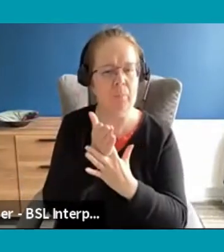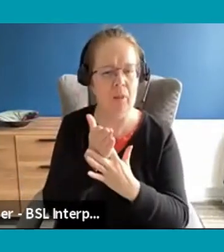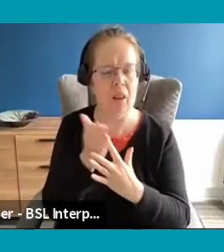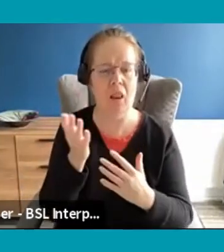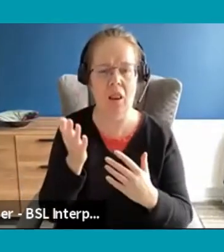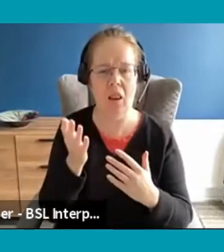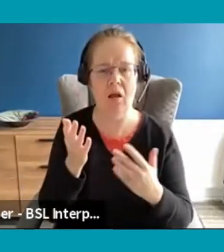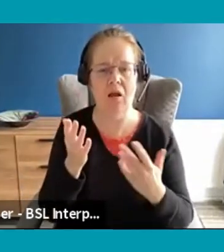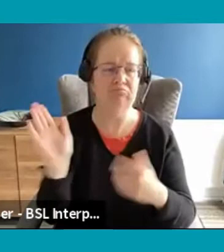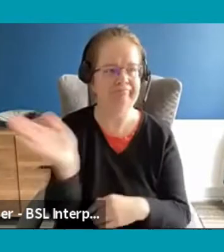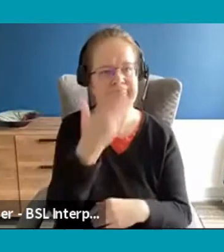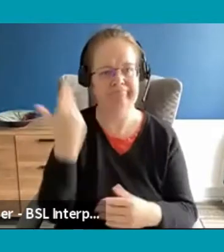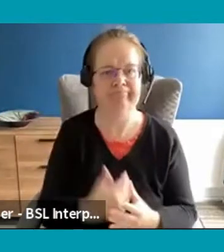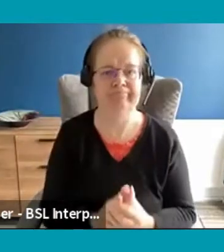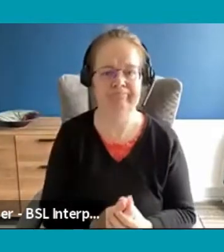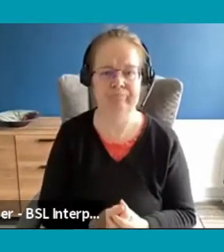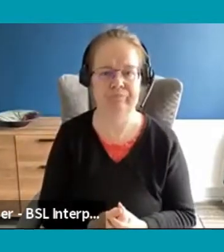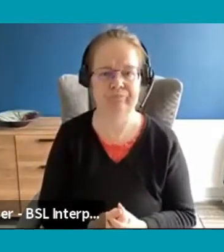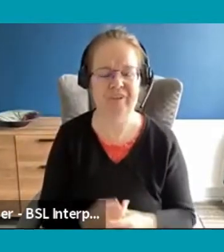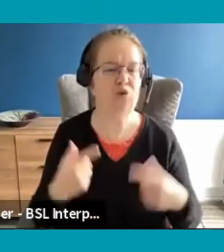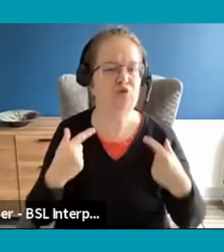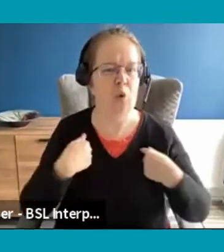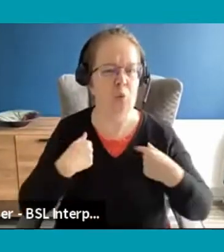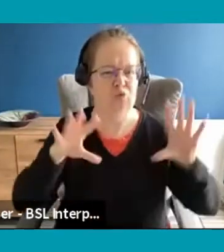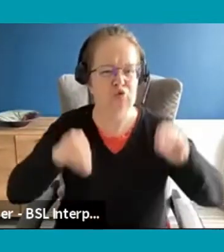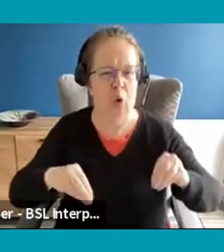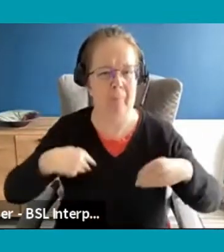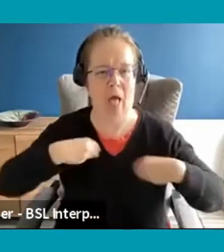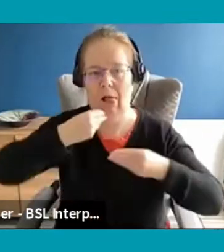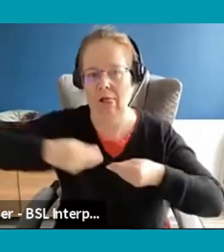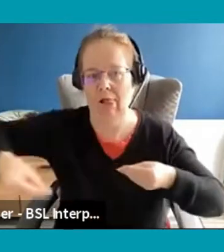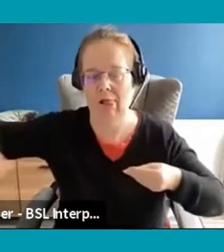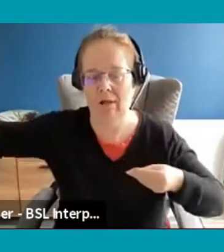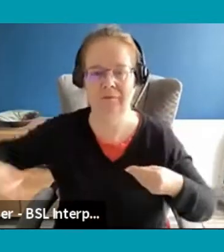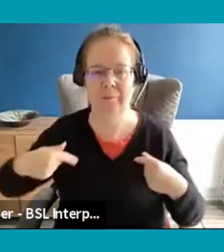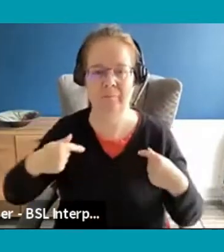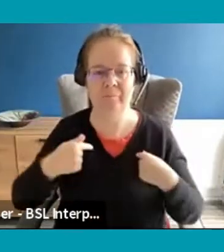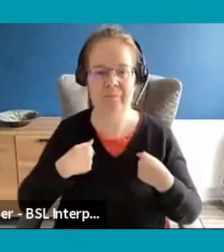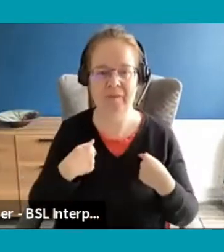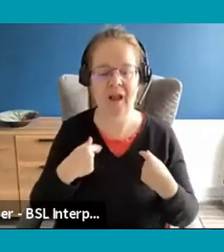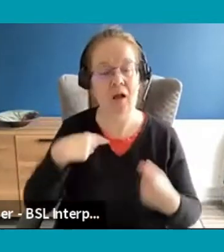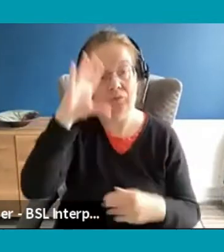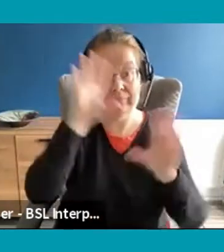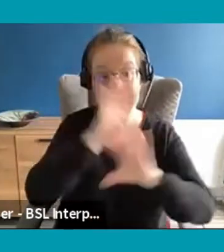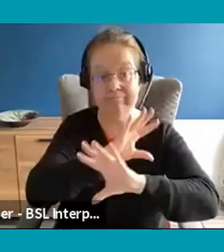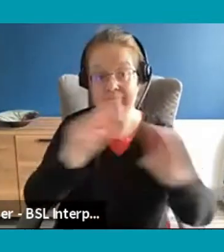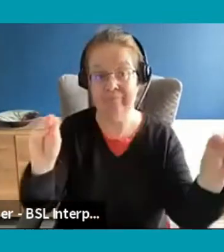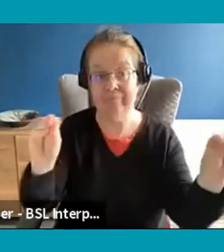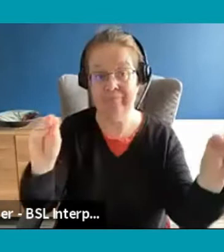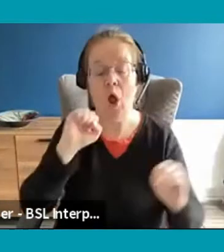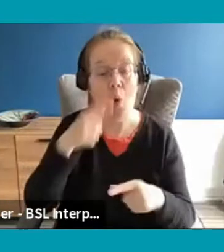So without further ado, just to let you know that we will have a chat box so you are more